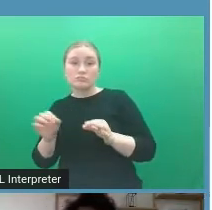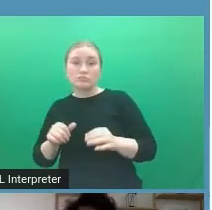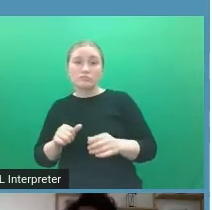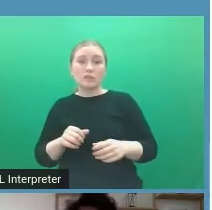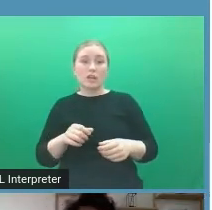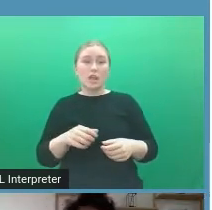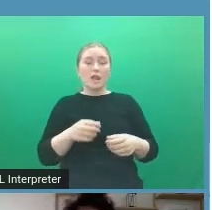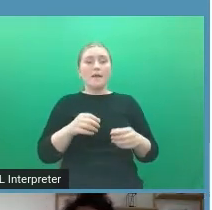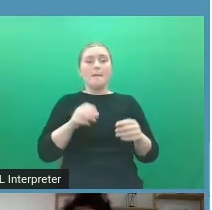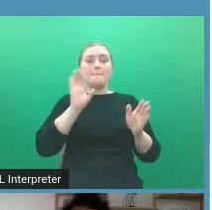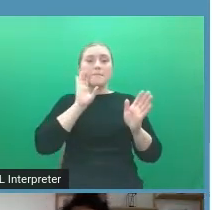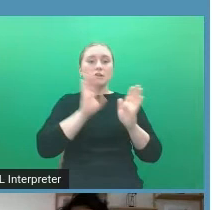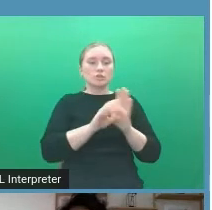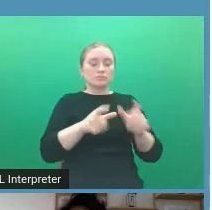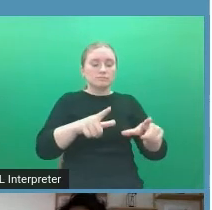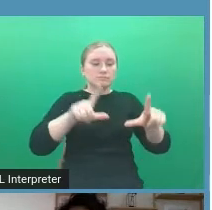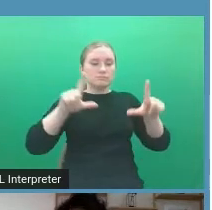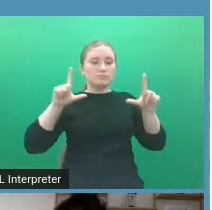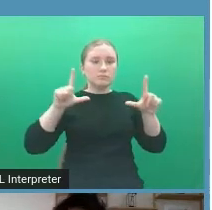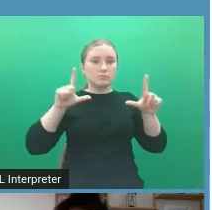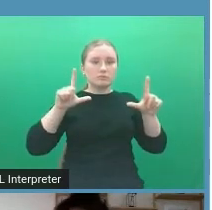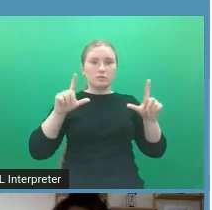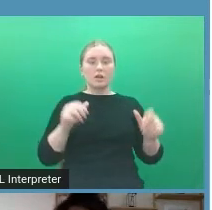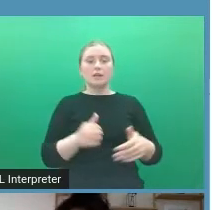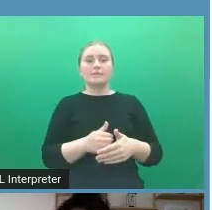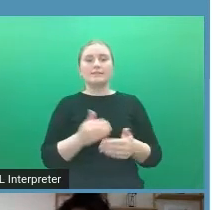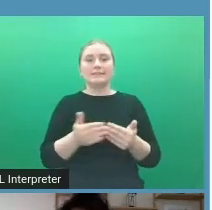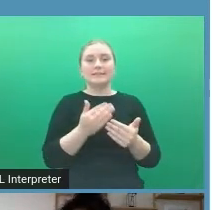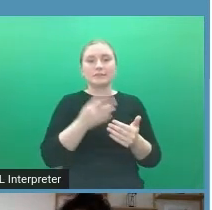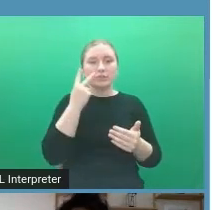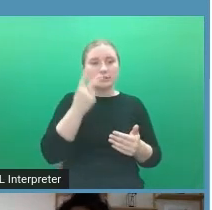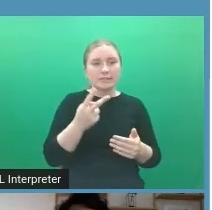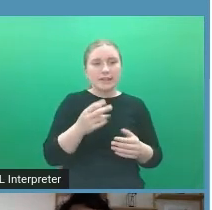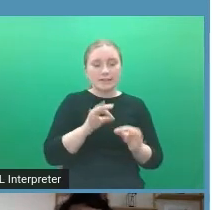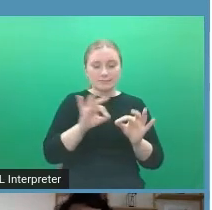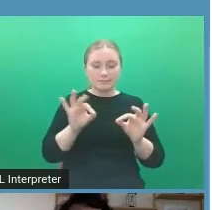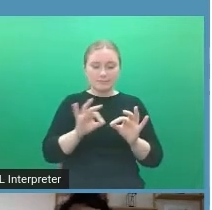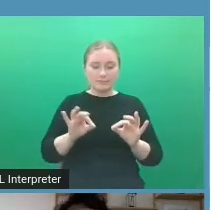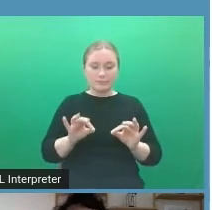others can support having the text be accessible not just a photo of the text.